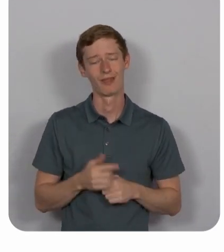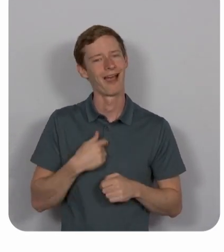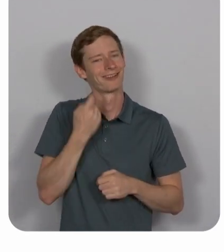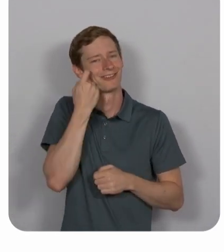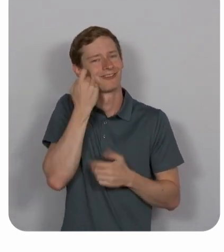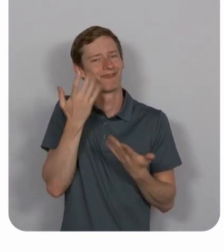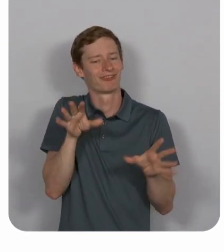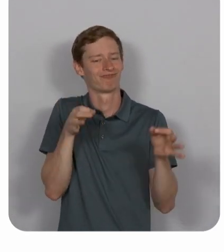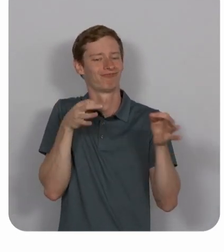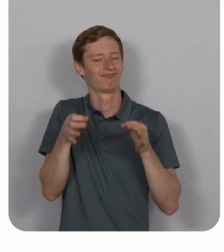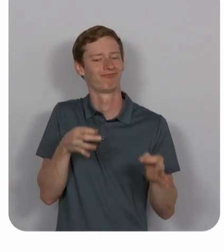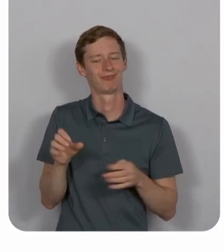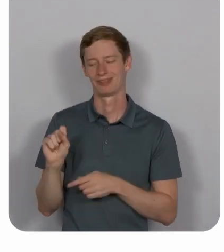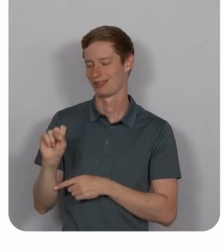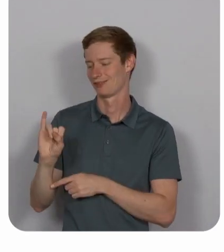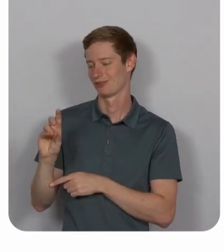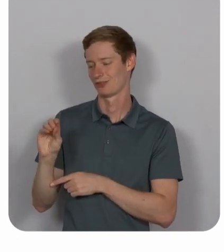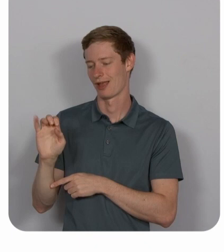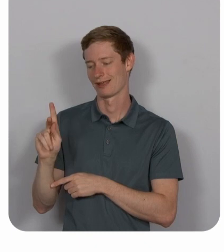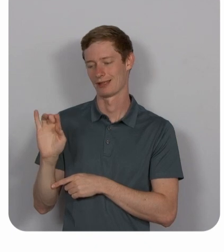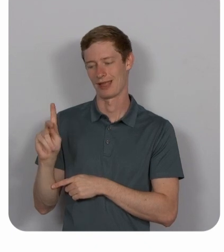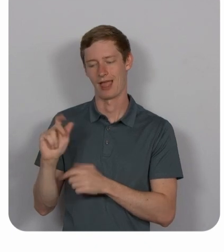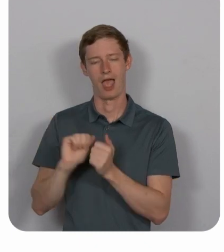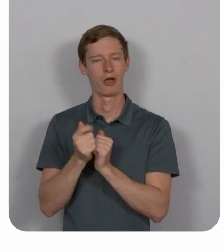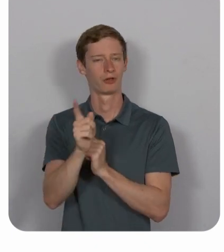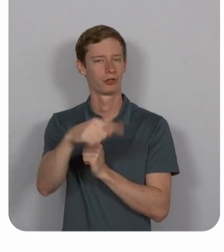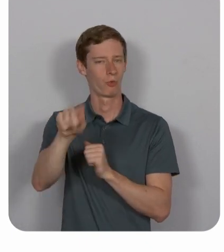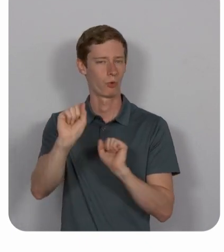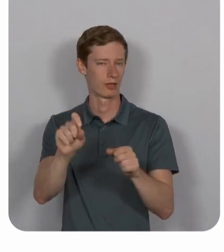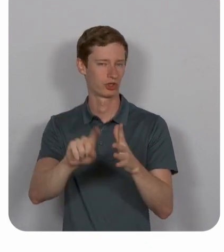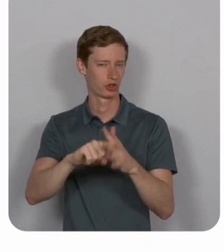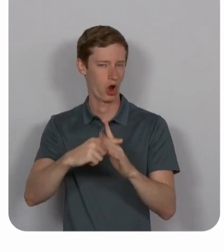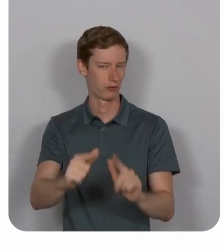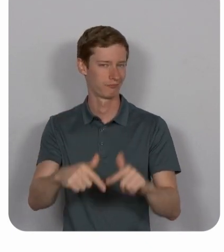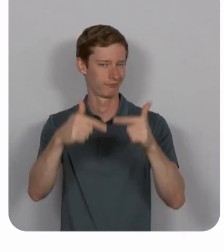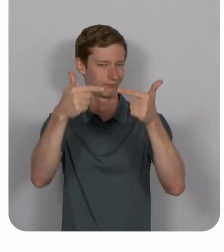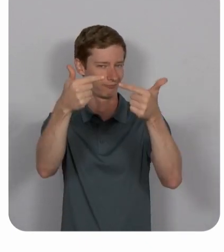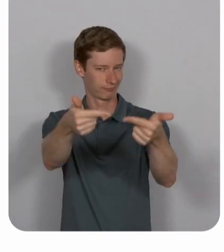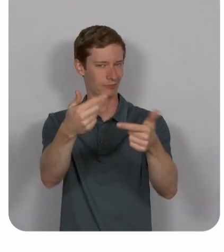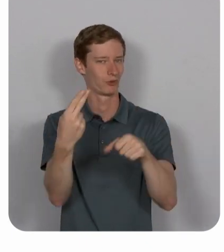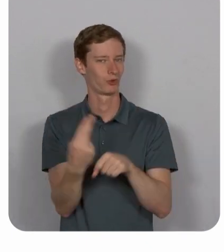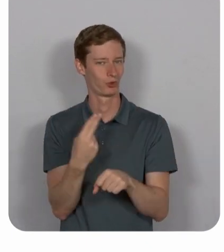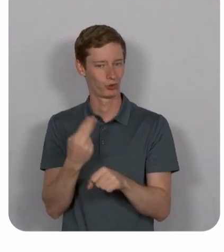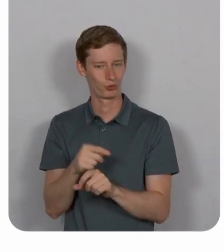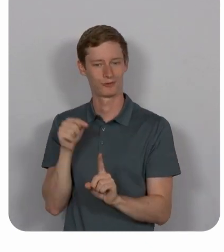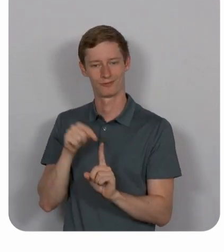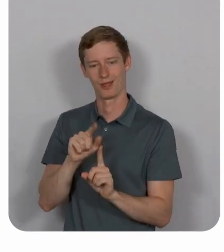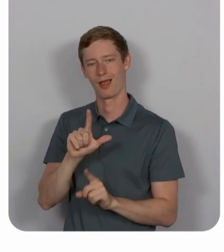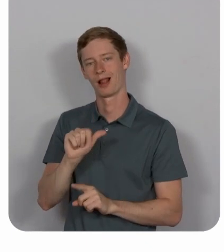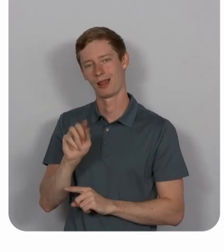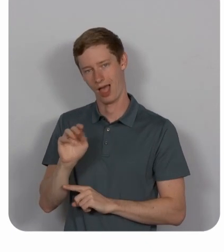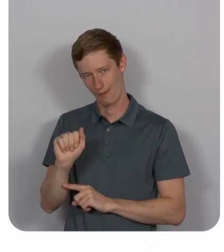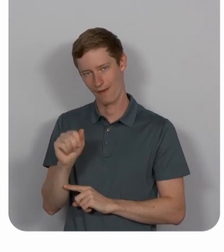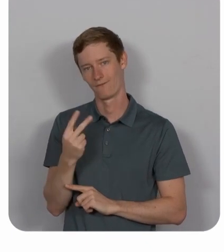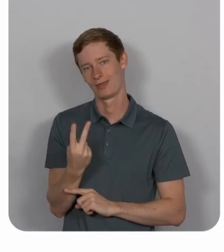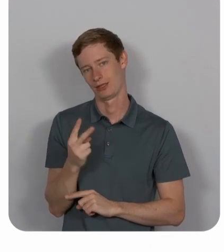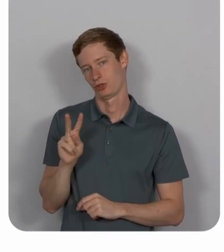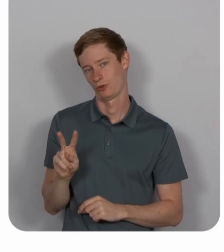So we just walked through the journey of building Sidekick and how you can get started on AI projects of your own using a cutting-edge model like Llama V2.